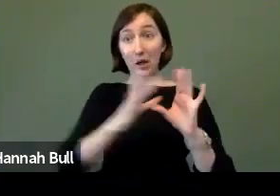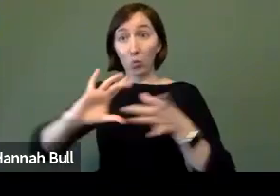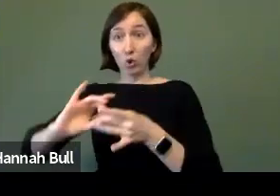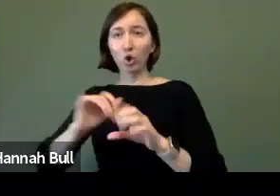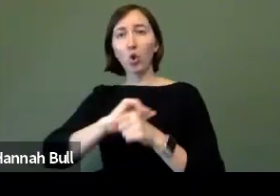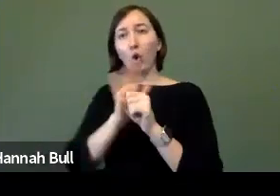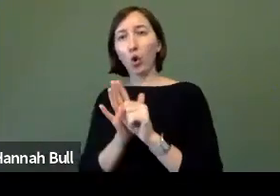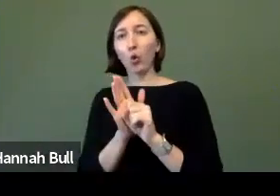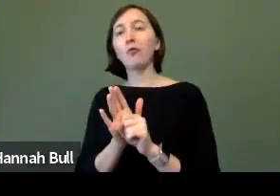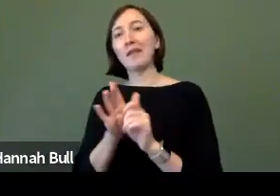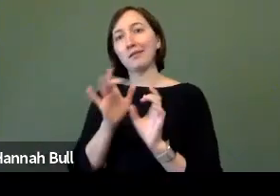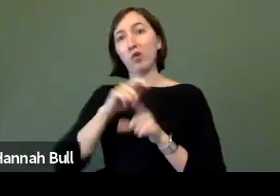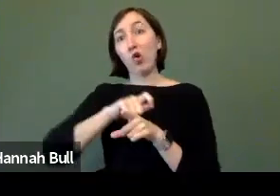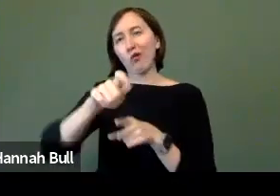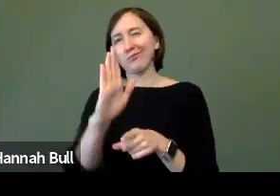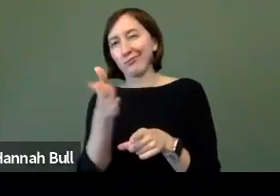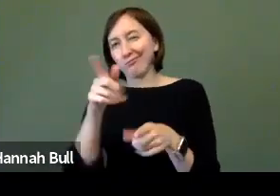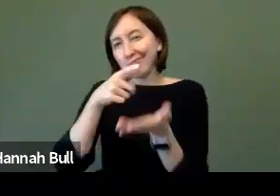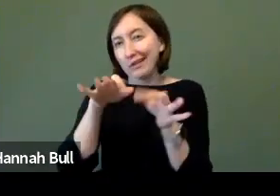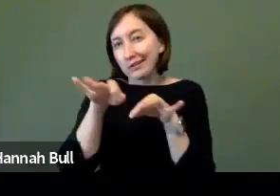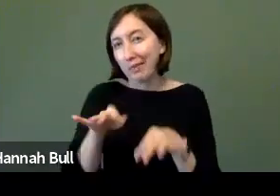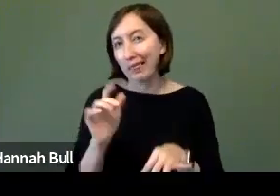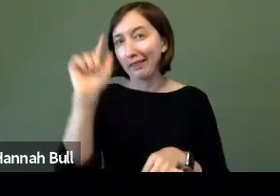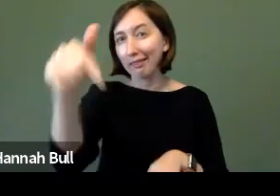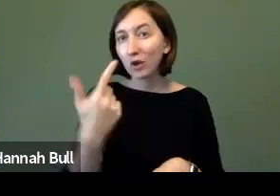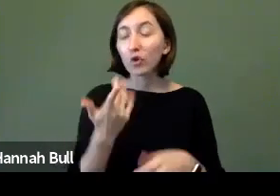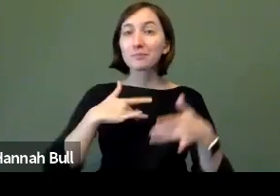I'm excited to talk about resources and share information.